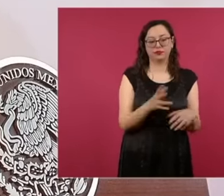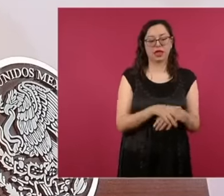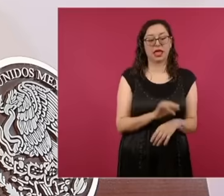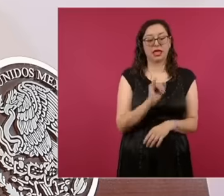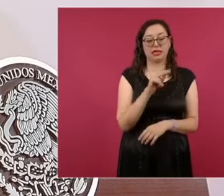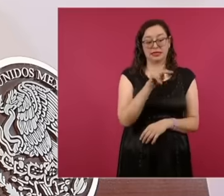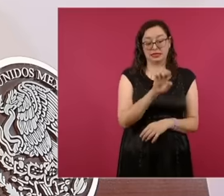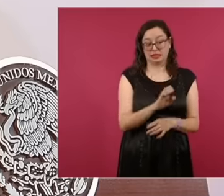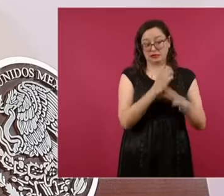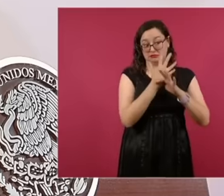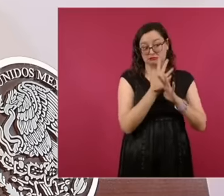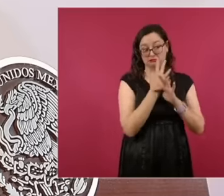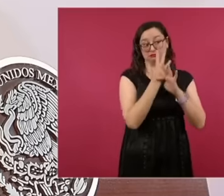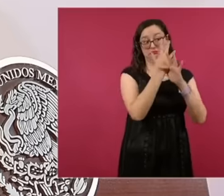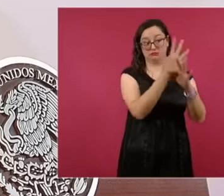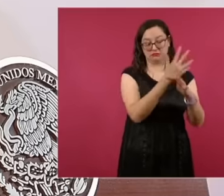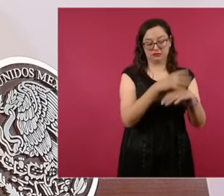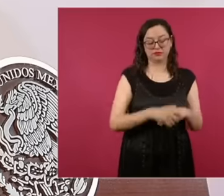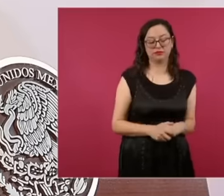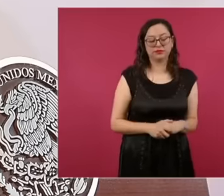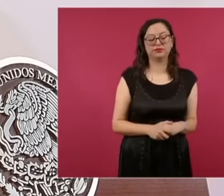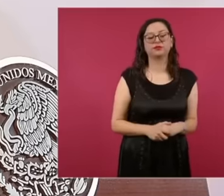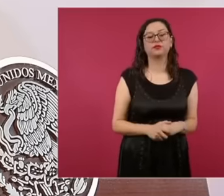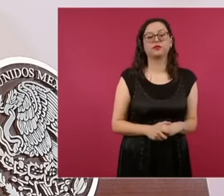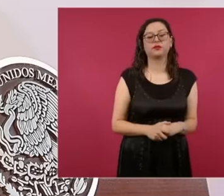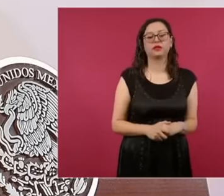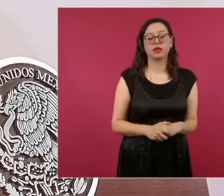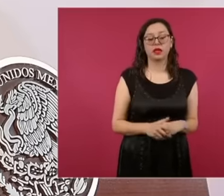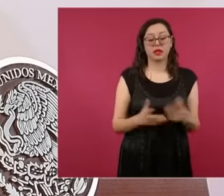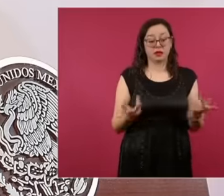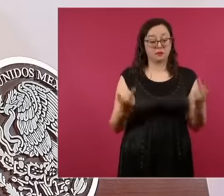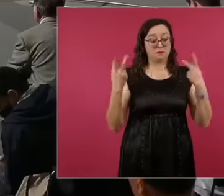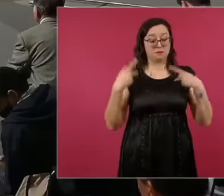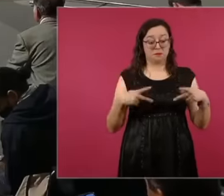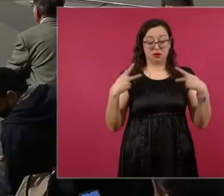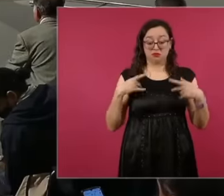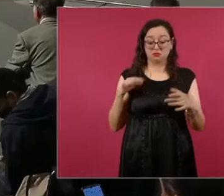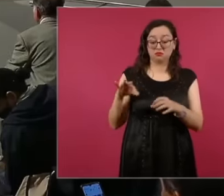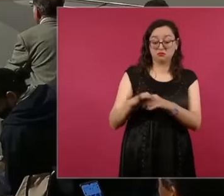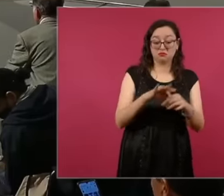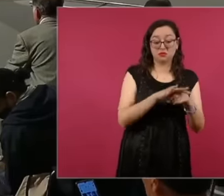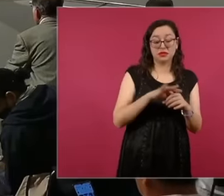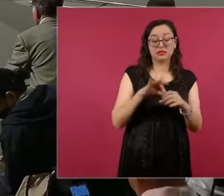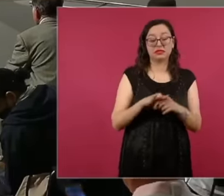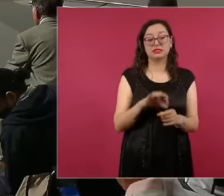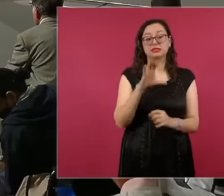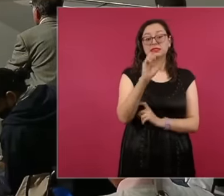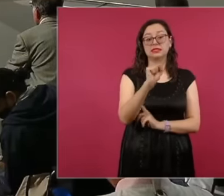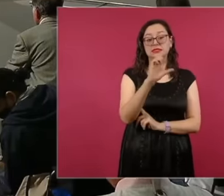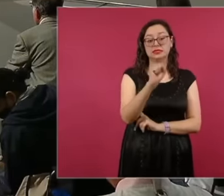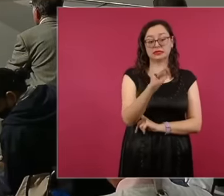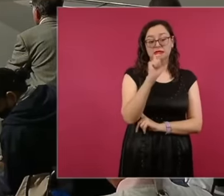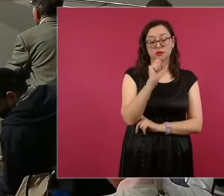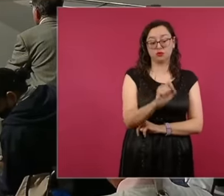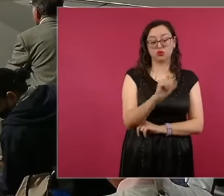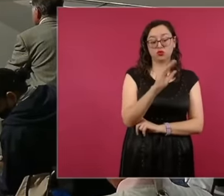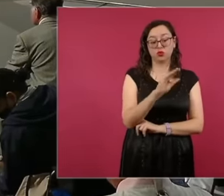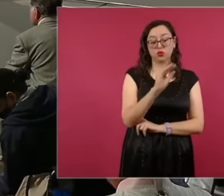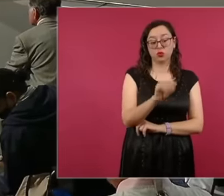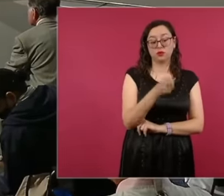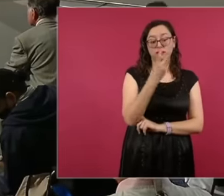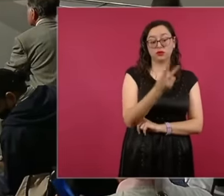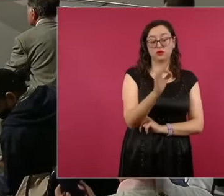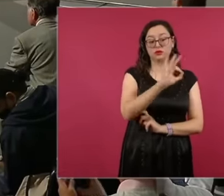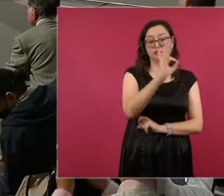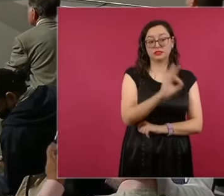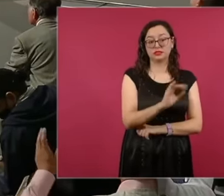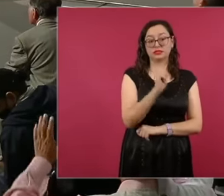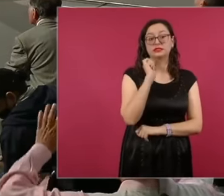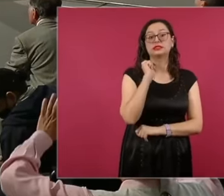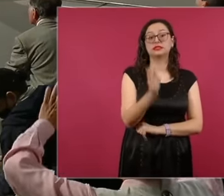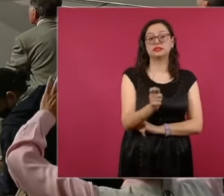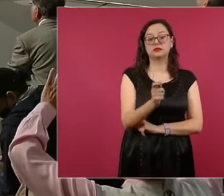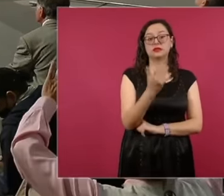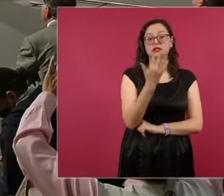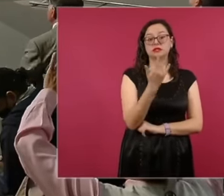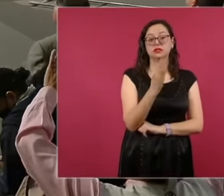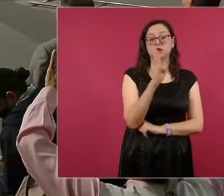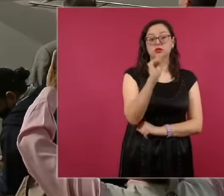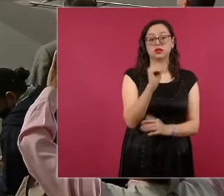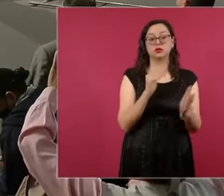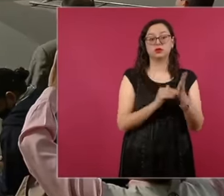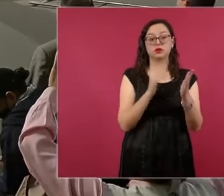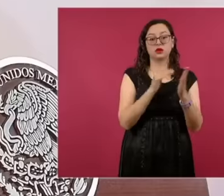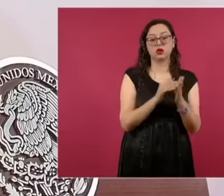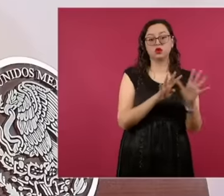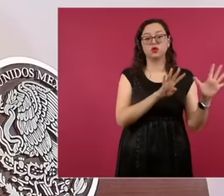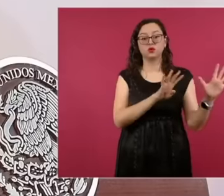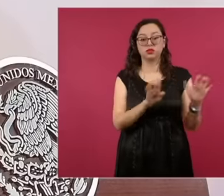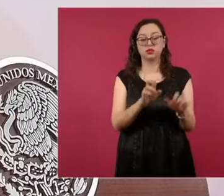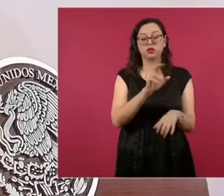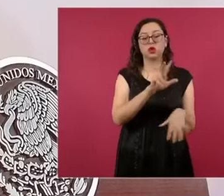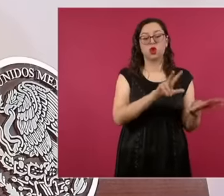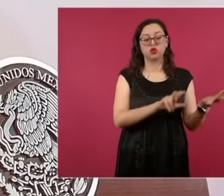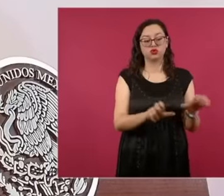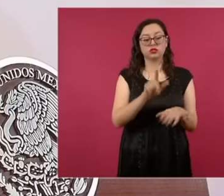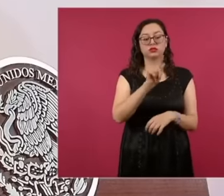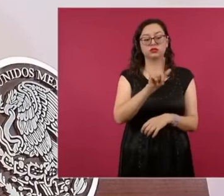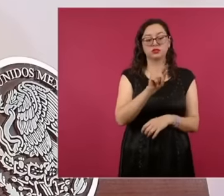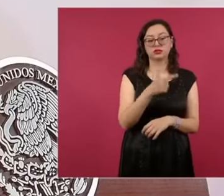presidential prep there was a participation of 60.92, that is, 59.98 7,000 women and men voted